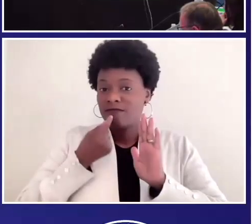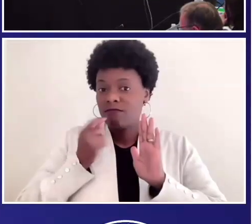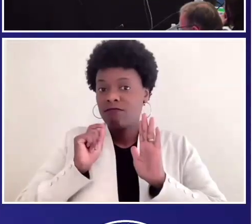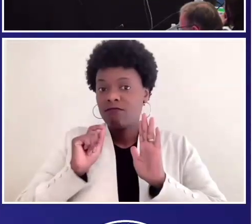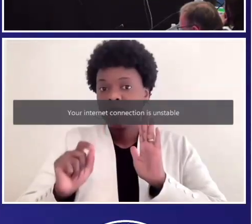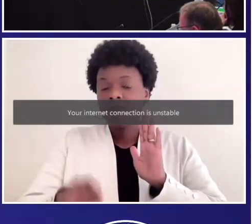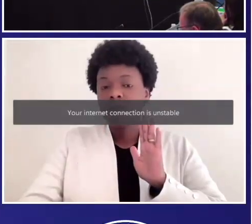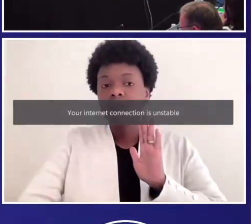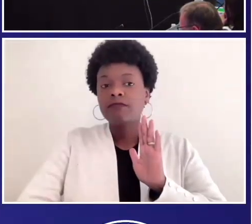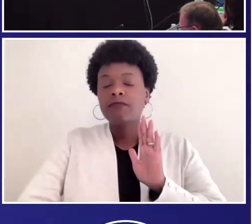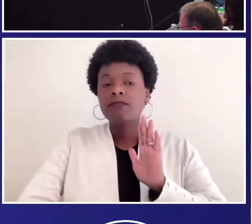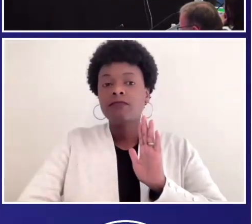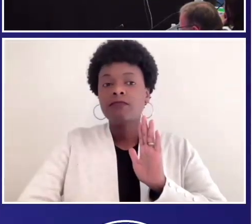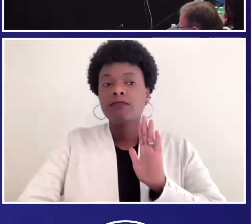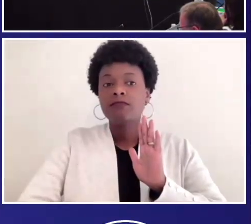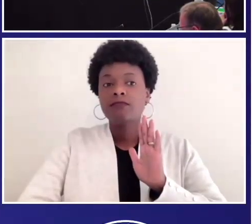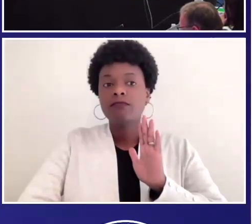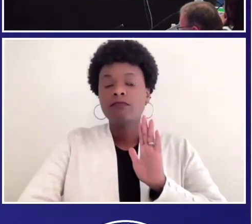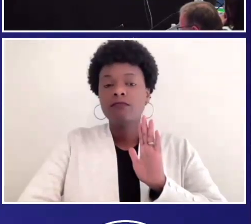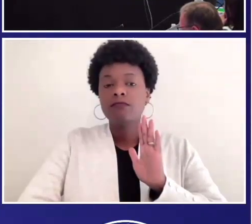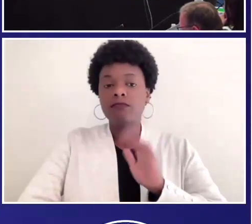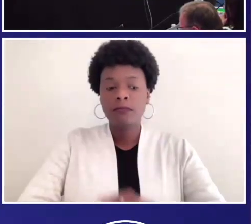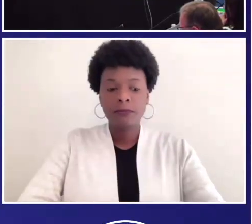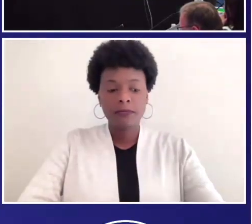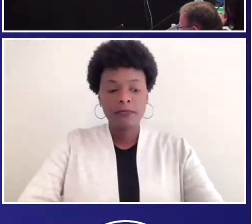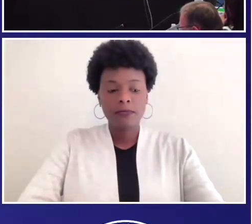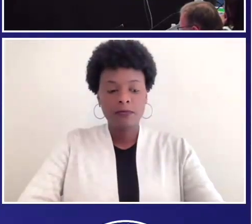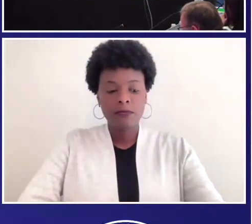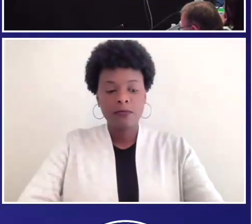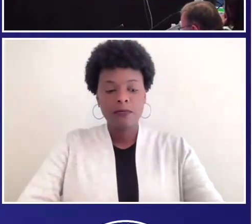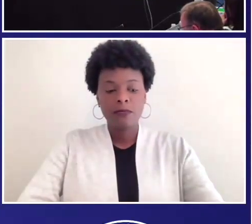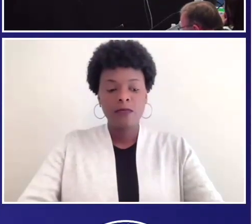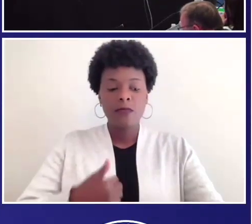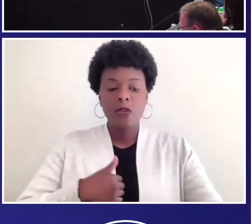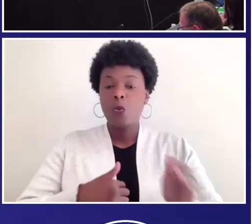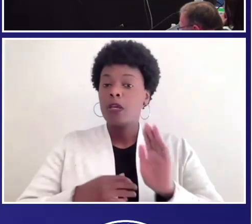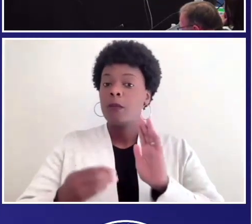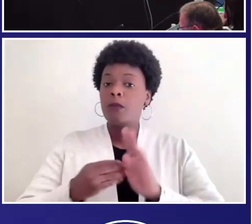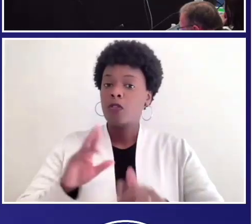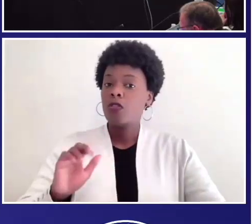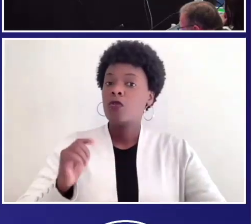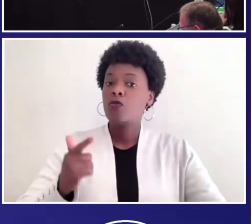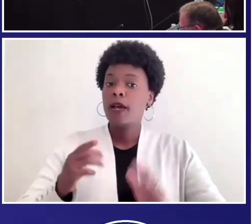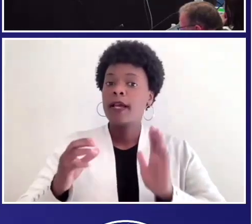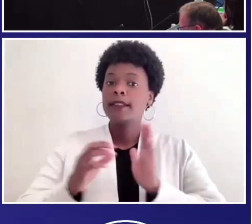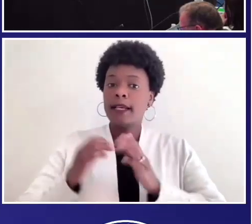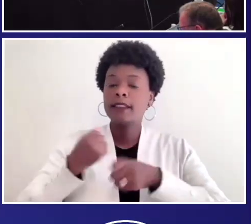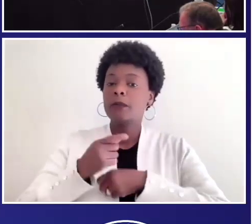and we have put the reg text in there to make sure that effective July 1,